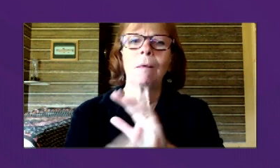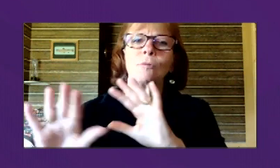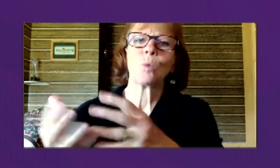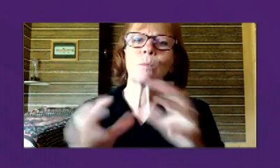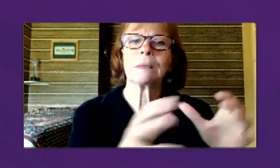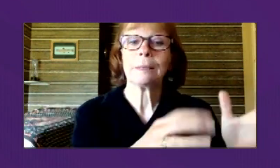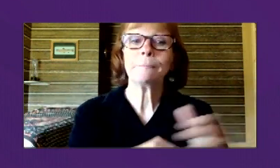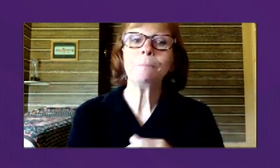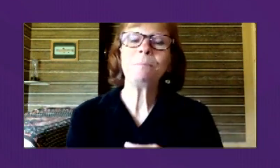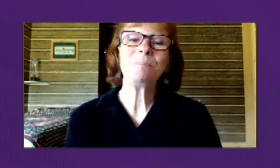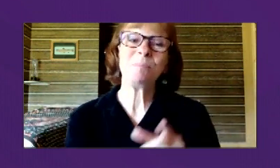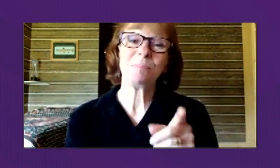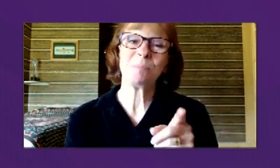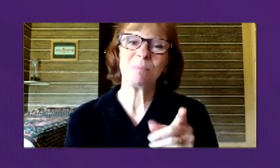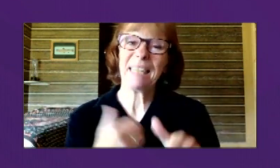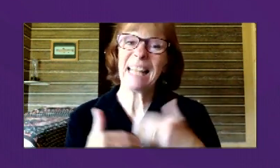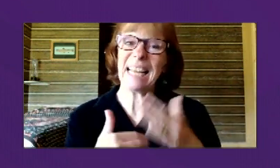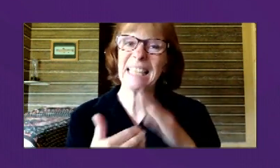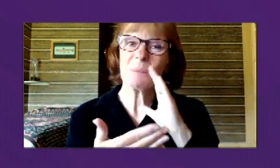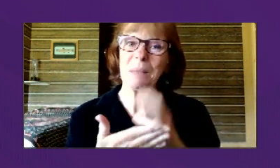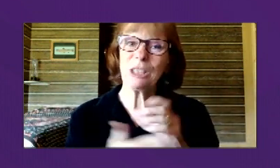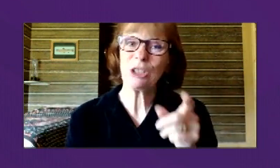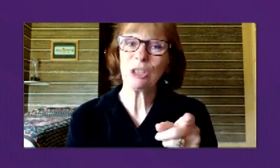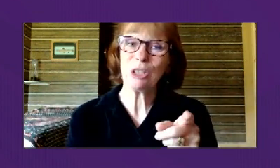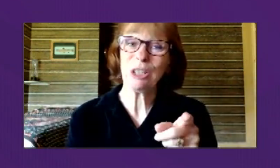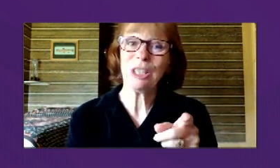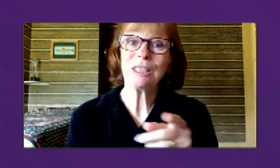This next image shows what's actually happening during the time period.